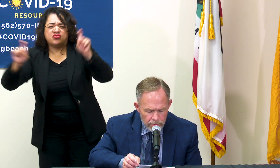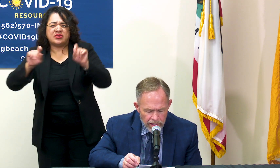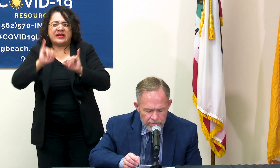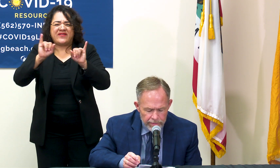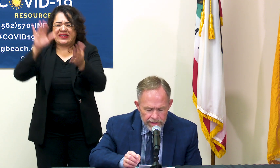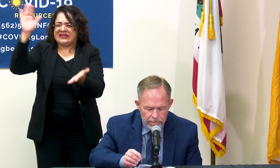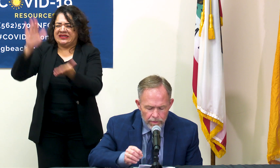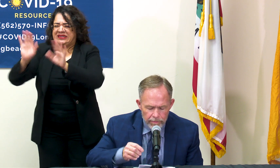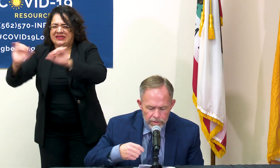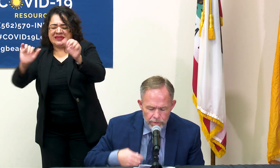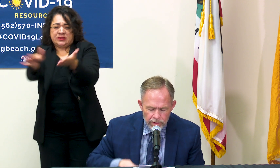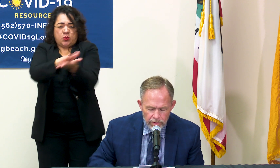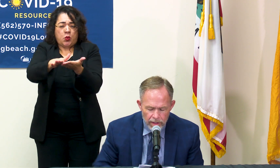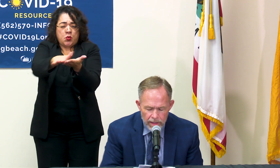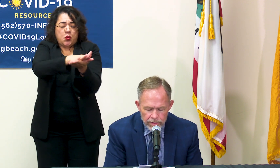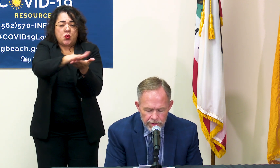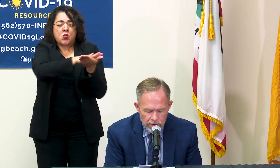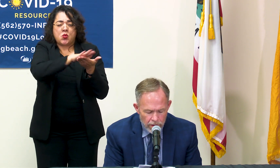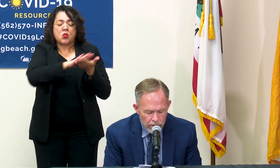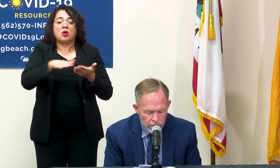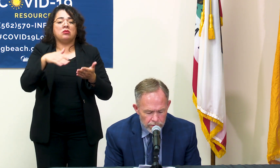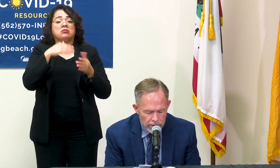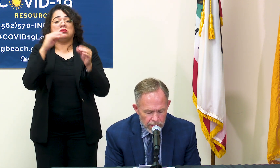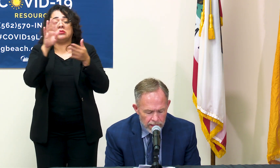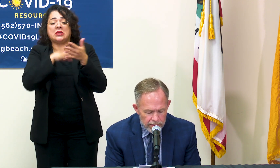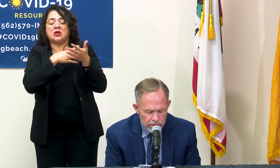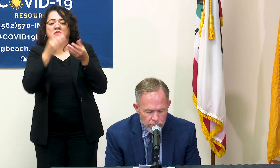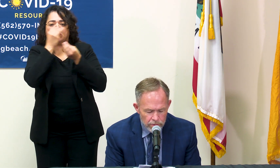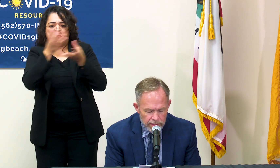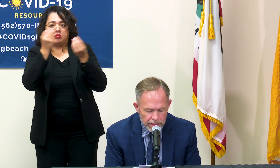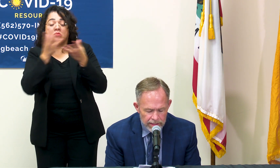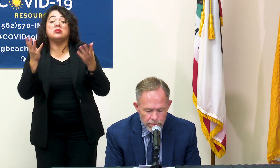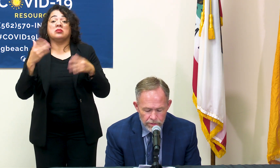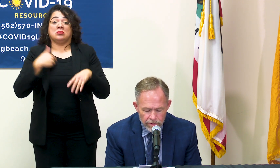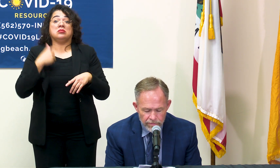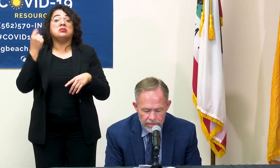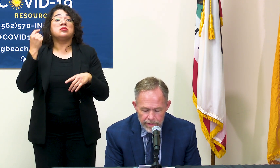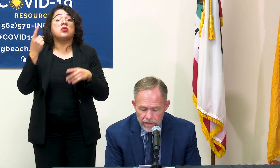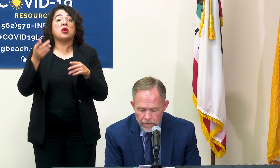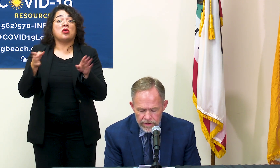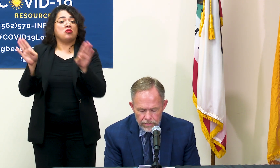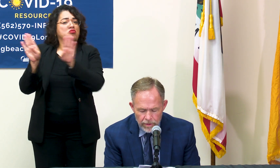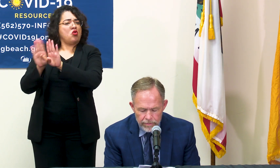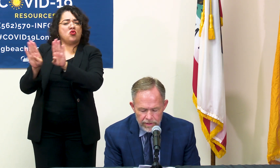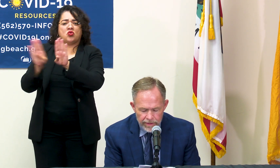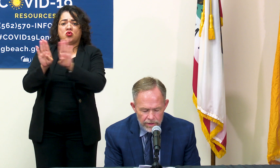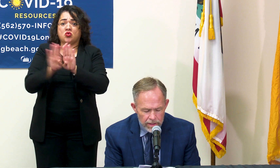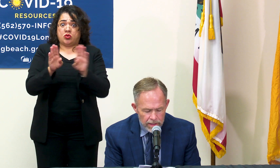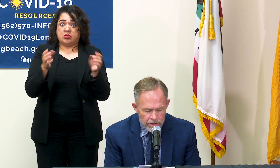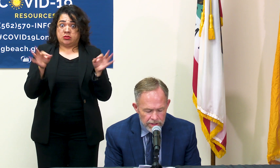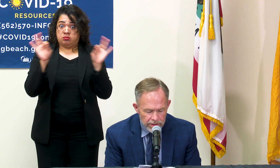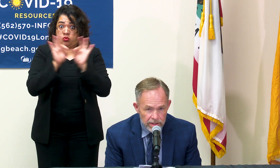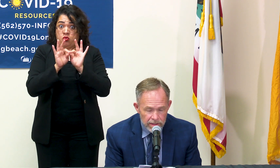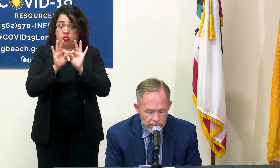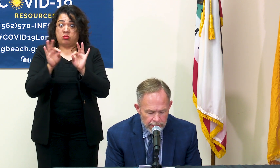will have many departments working during our closure in schools unless we are notified by the Long Beach Department of Health to change this plan.